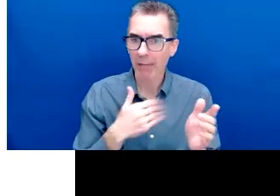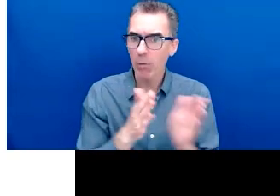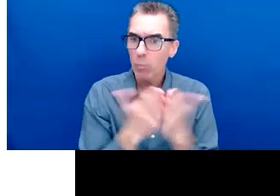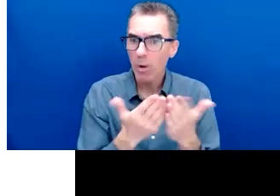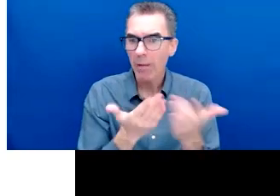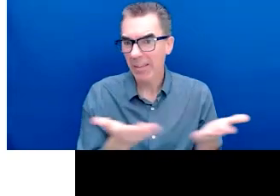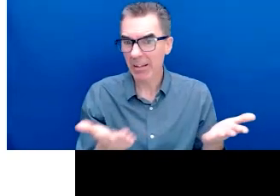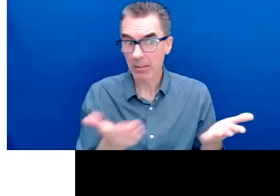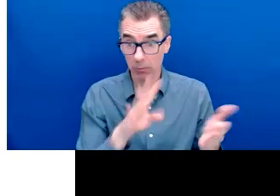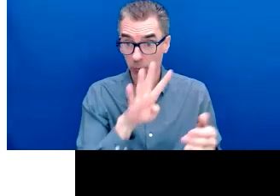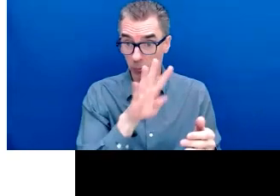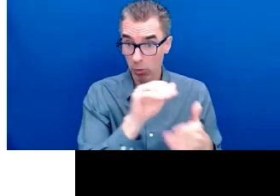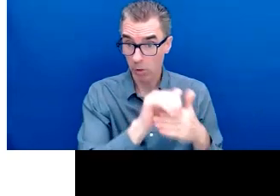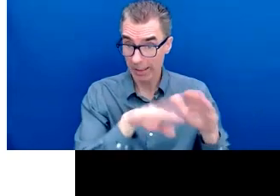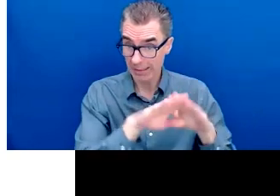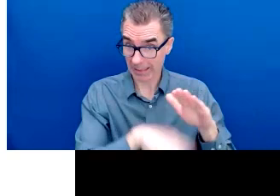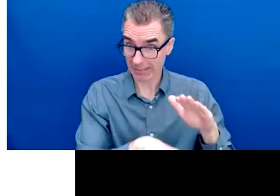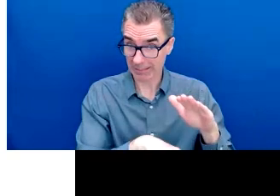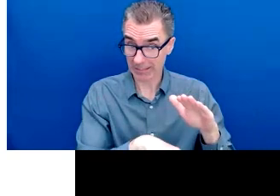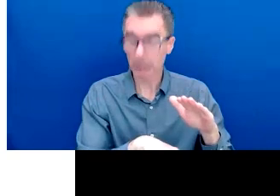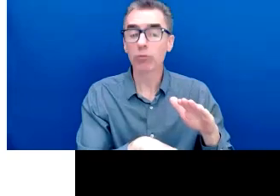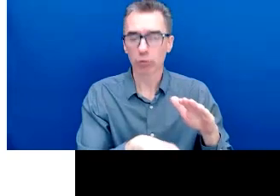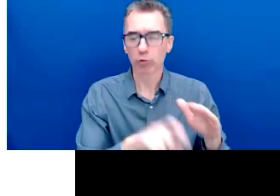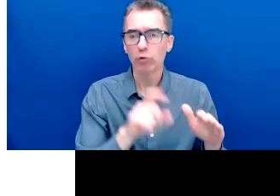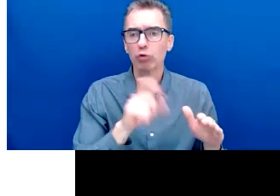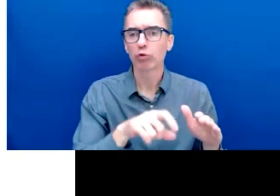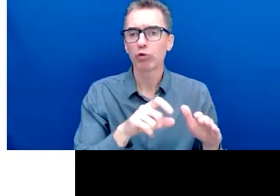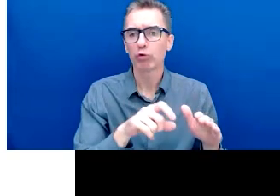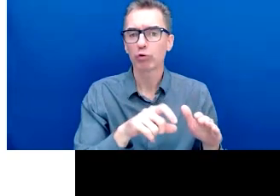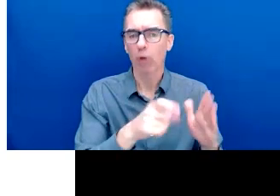are supposed to automatically, instructor doesn't have to do anything.